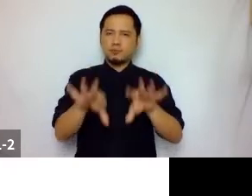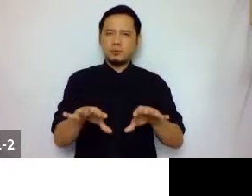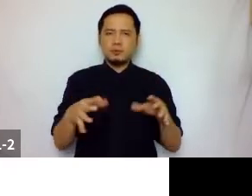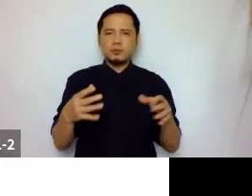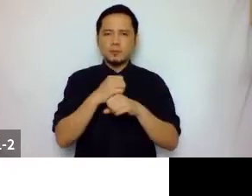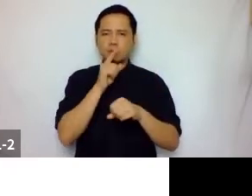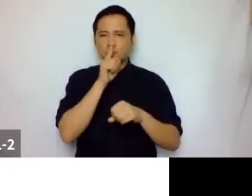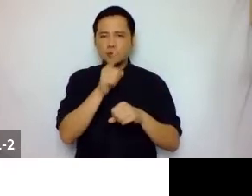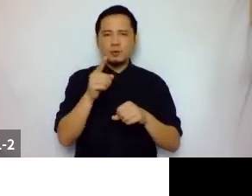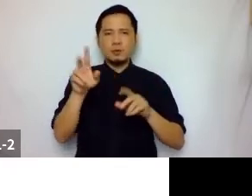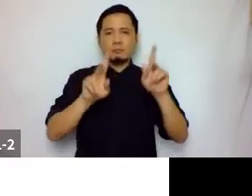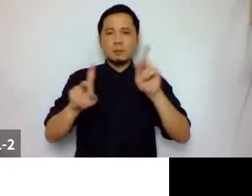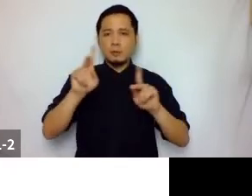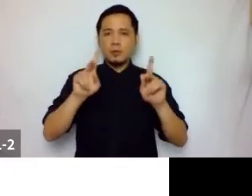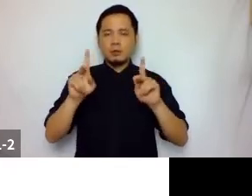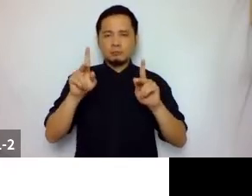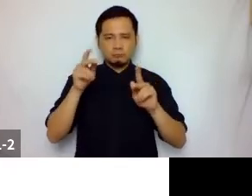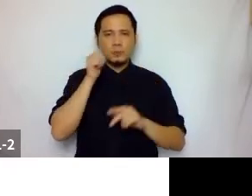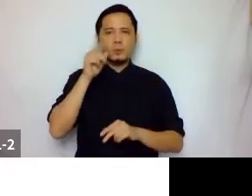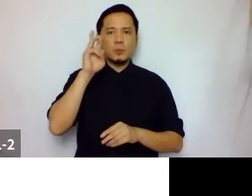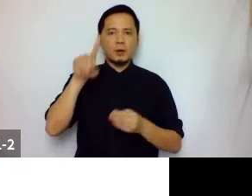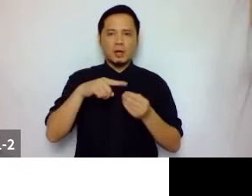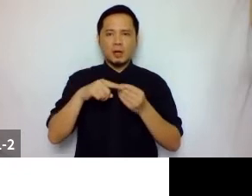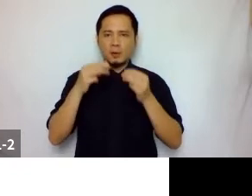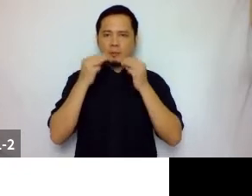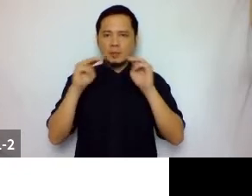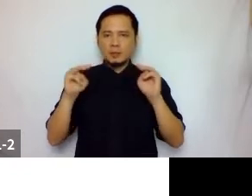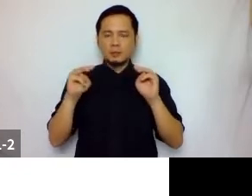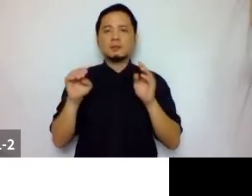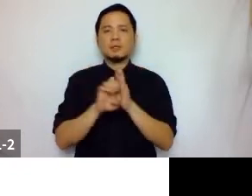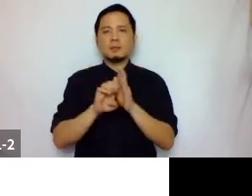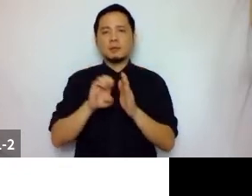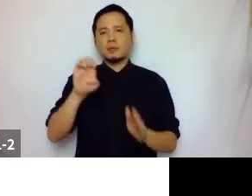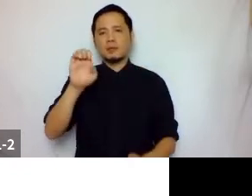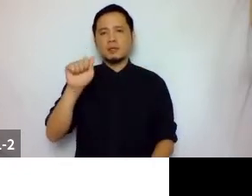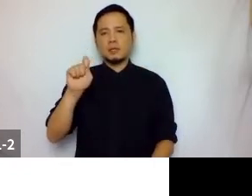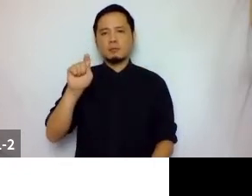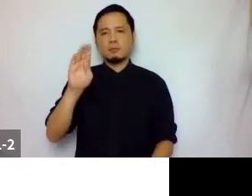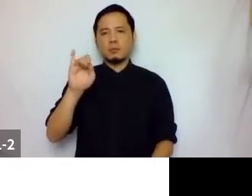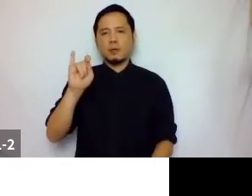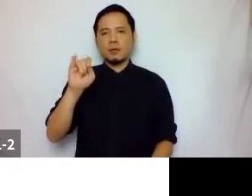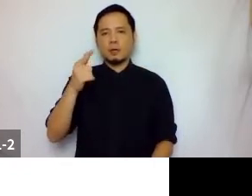In Eat Bulaga, they are giving us a 10 million worth segment on Bawal Judgemental.